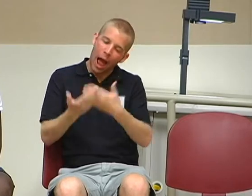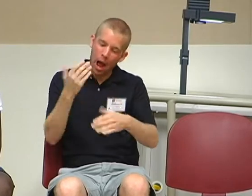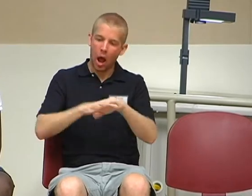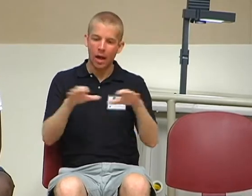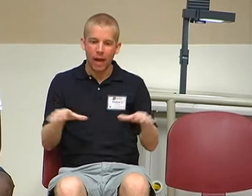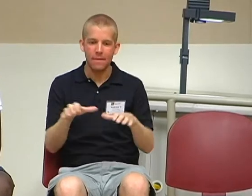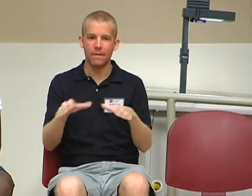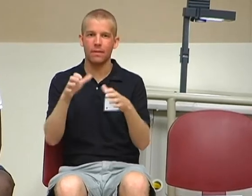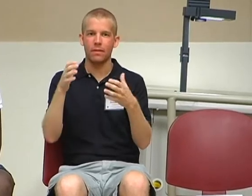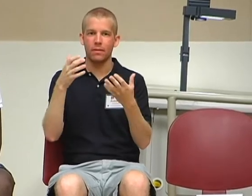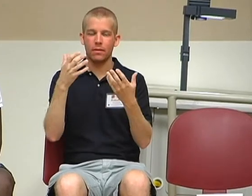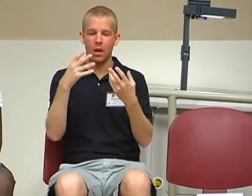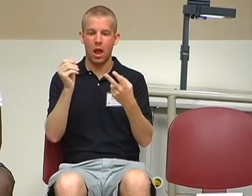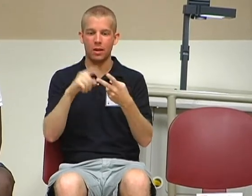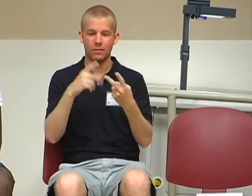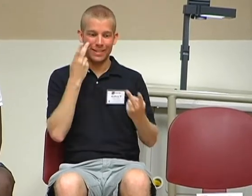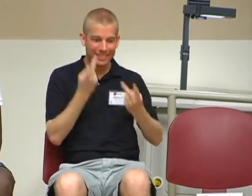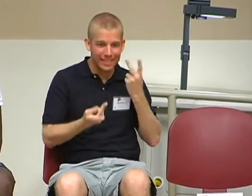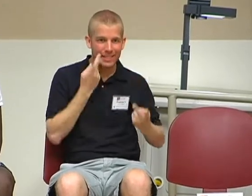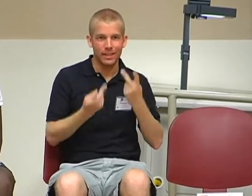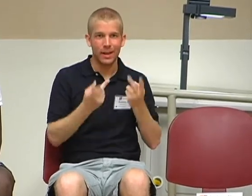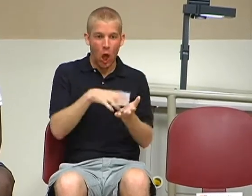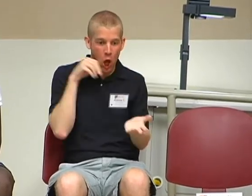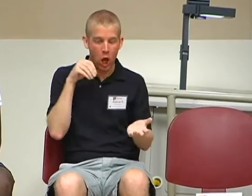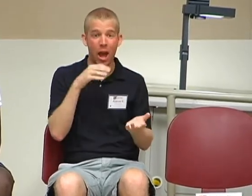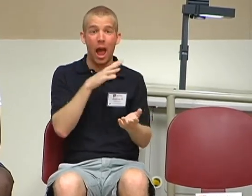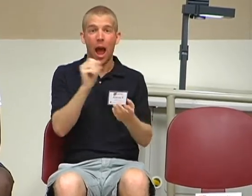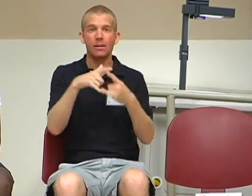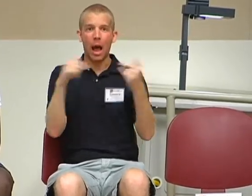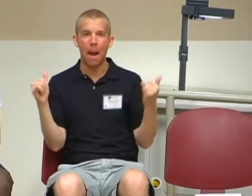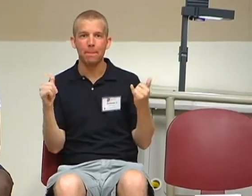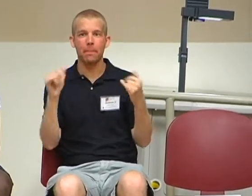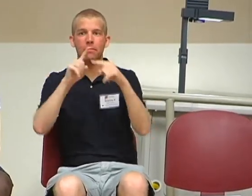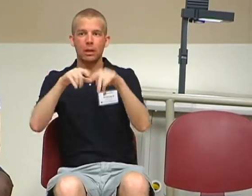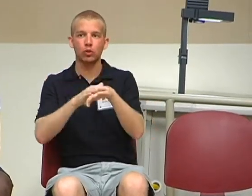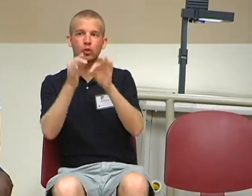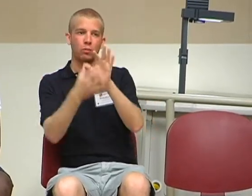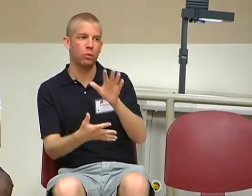very active, it was hands on learning experience, so you could see all these parts of the body